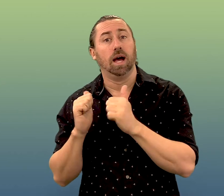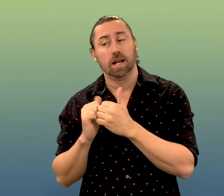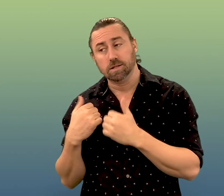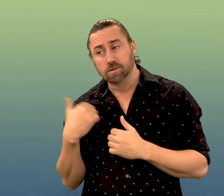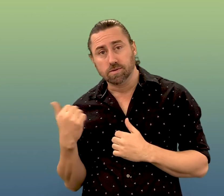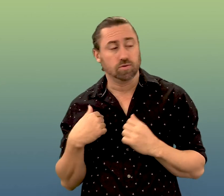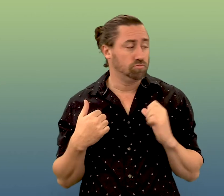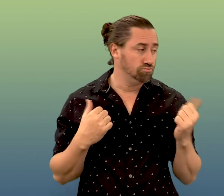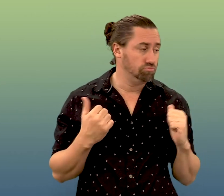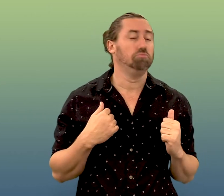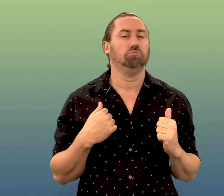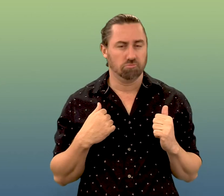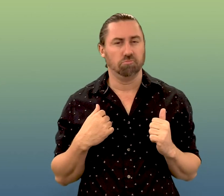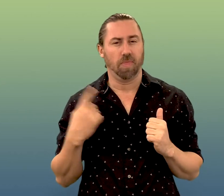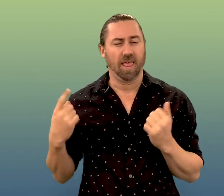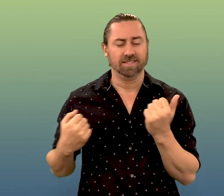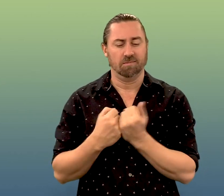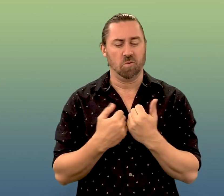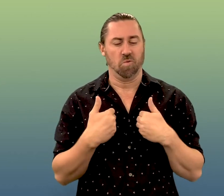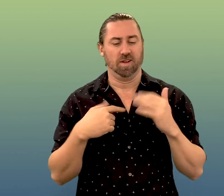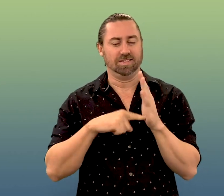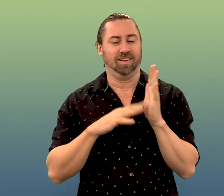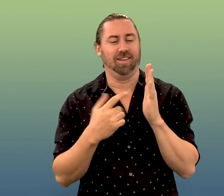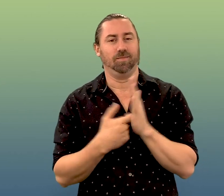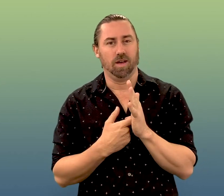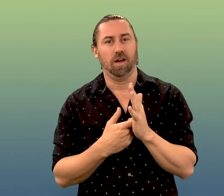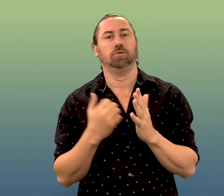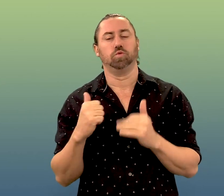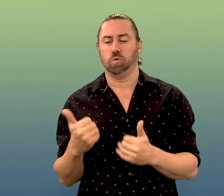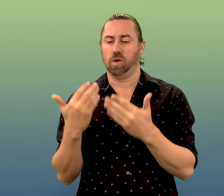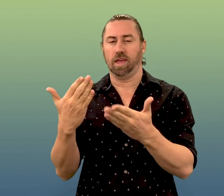TMR's partners understand and actively support the department